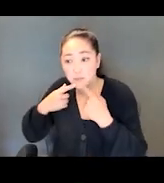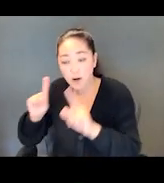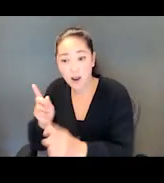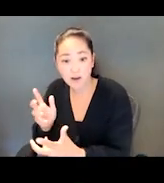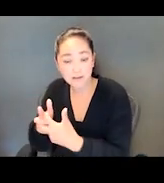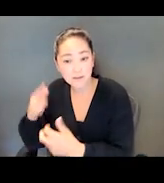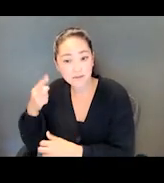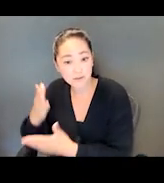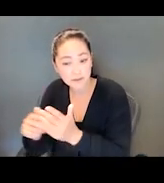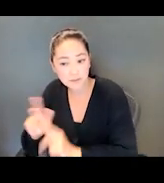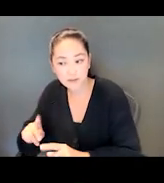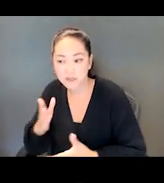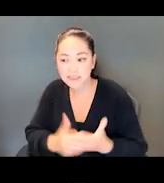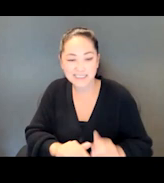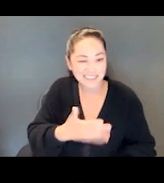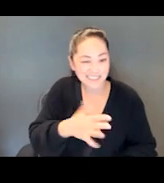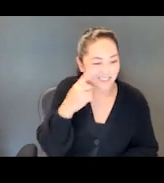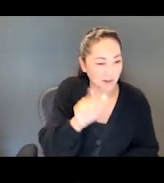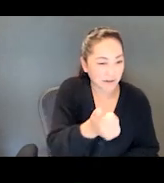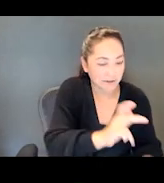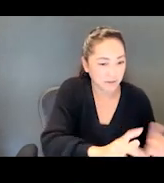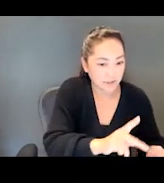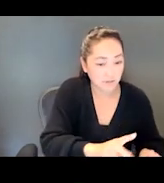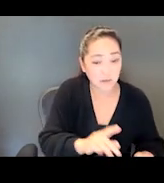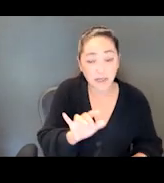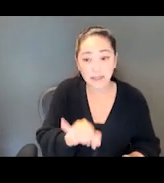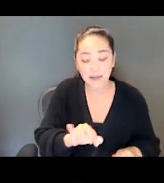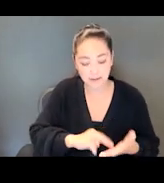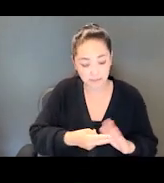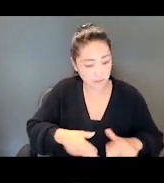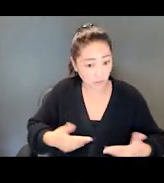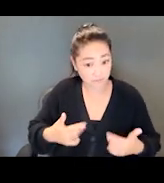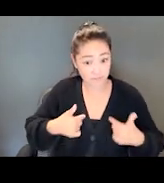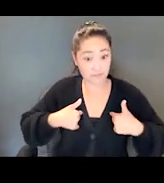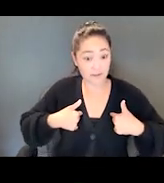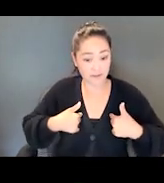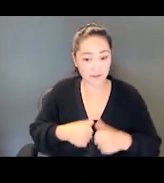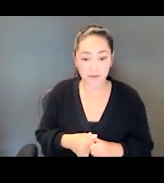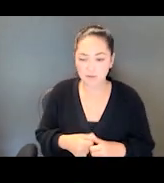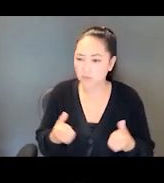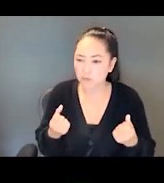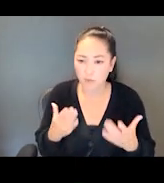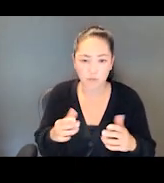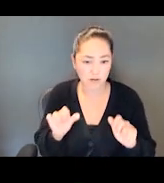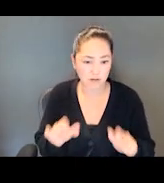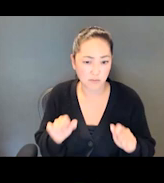There's actually and so much can be done, quickly actually. And then some things take